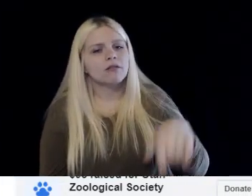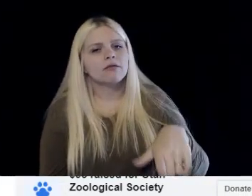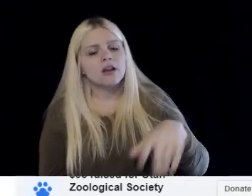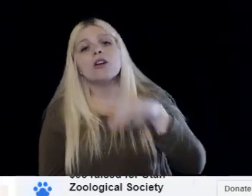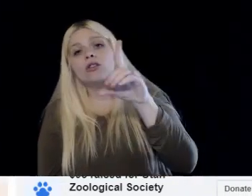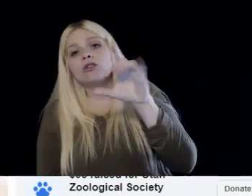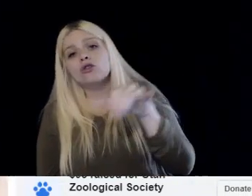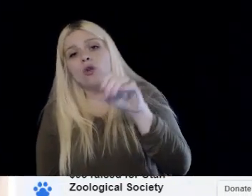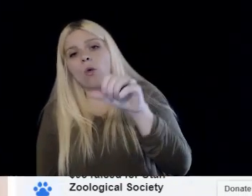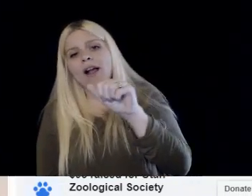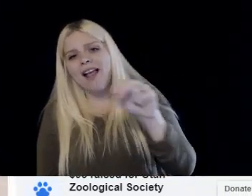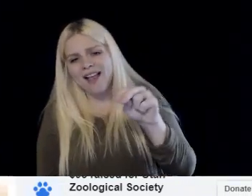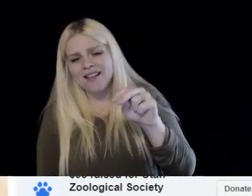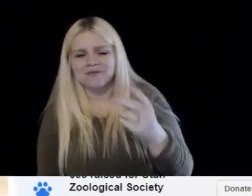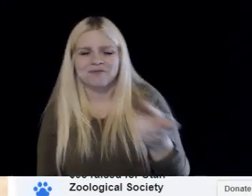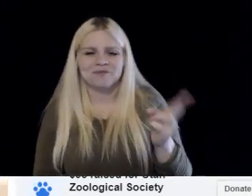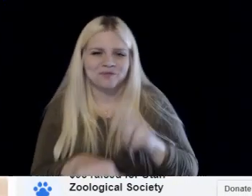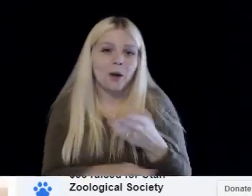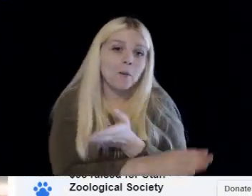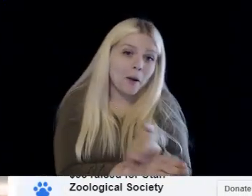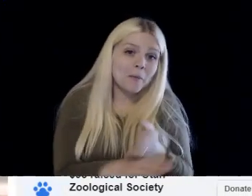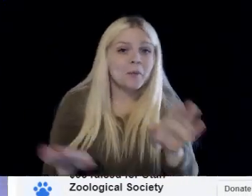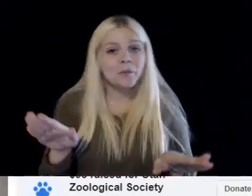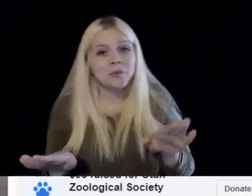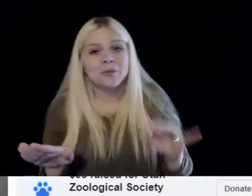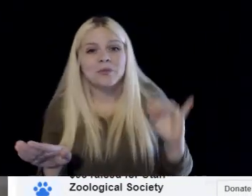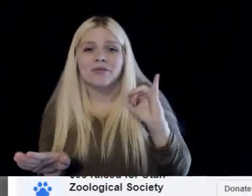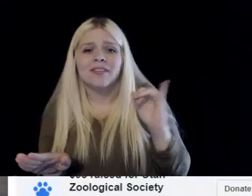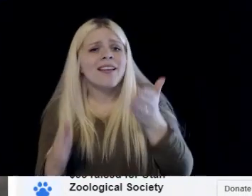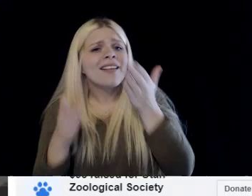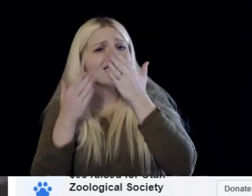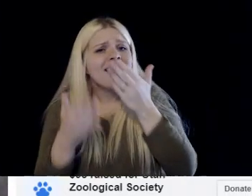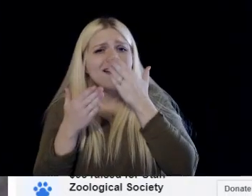So thank you guys so much. Don't forget to help support your zoo.